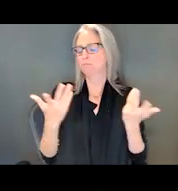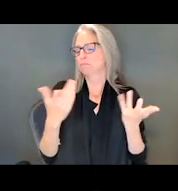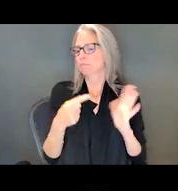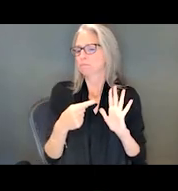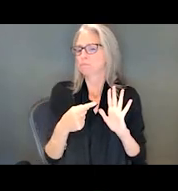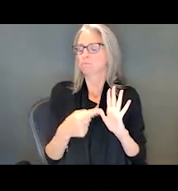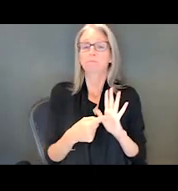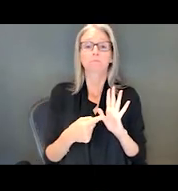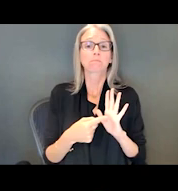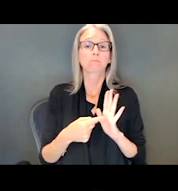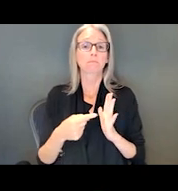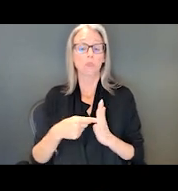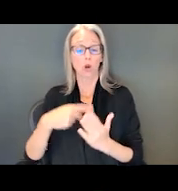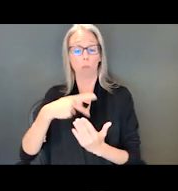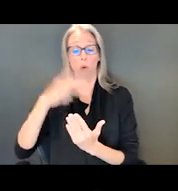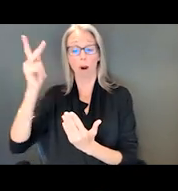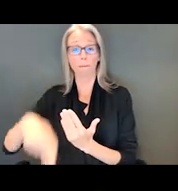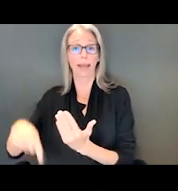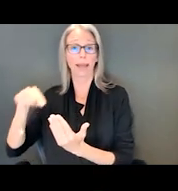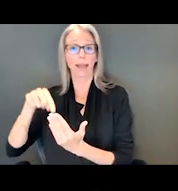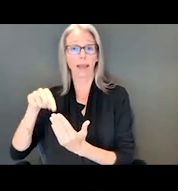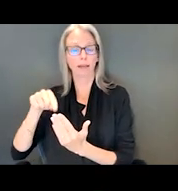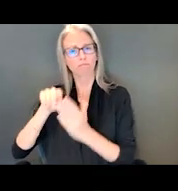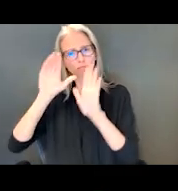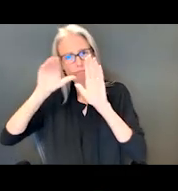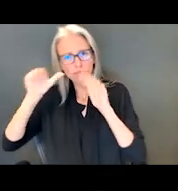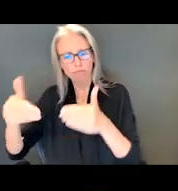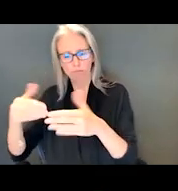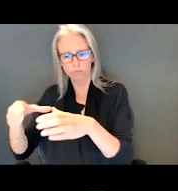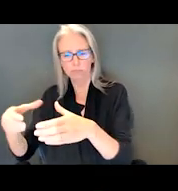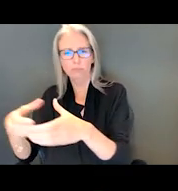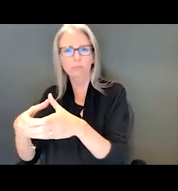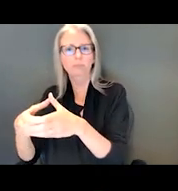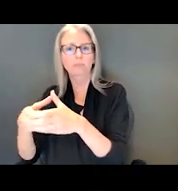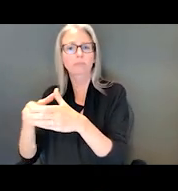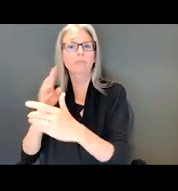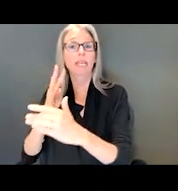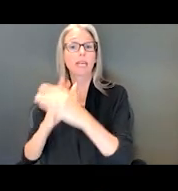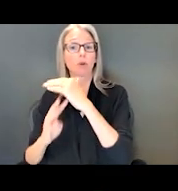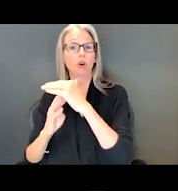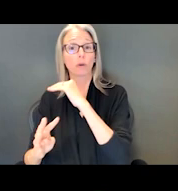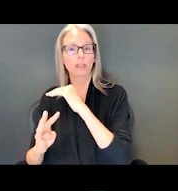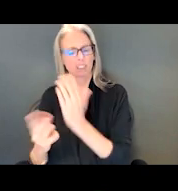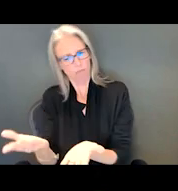And then I've seen accessible programming and I have not seen them at the immigrant.